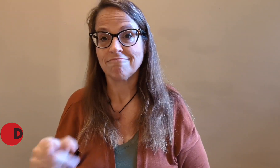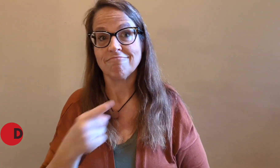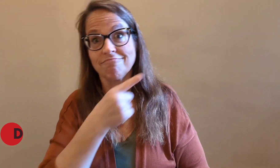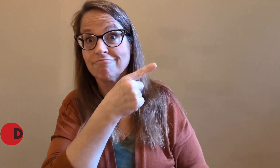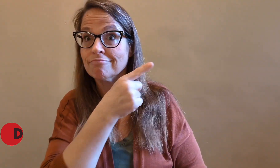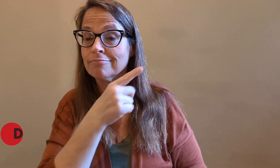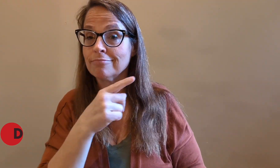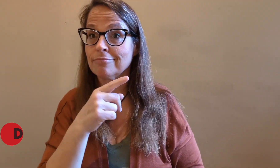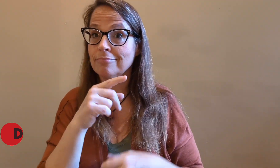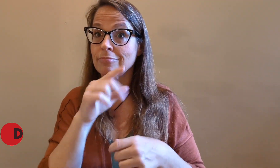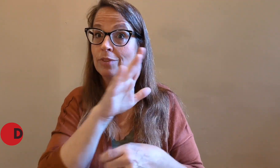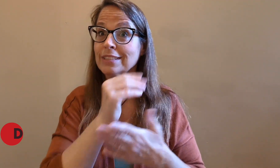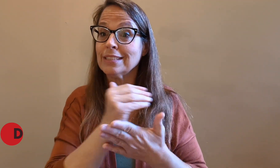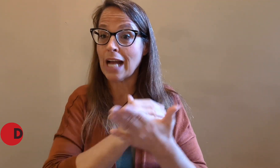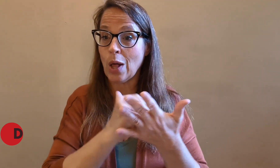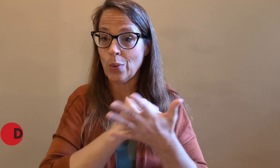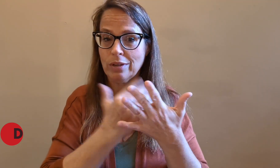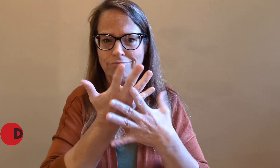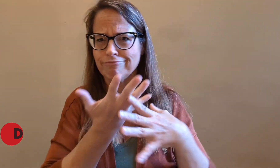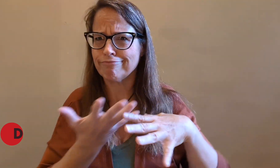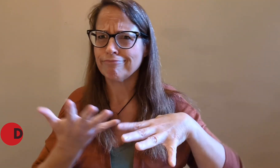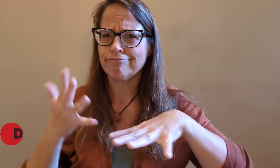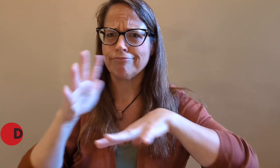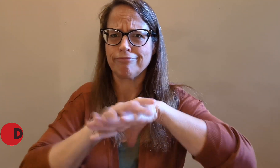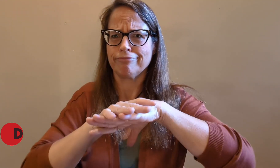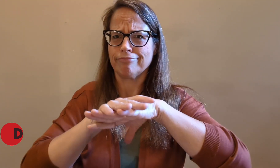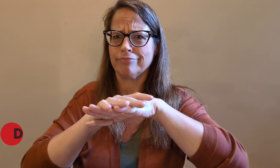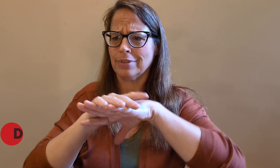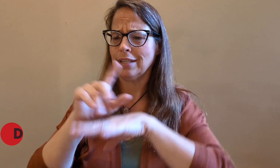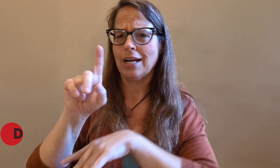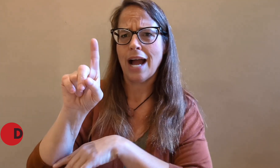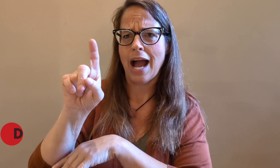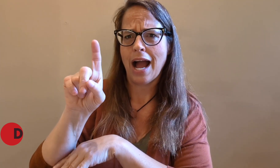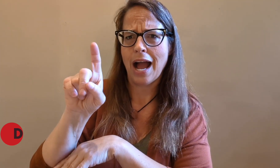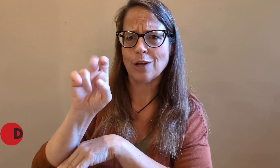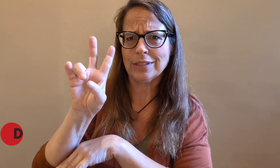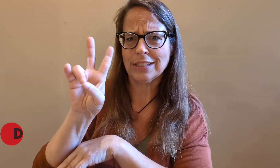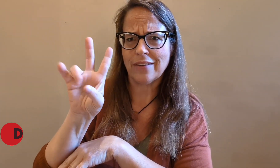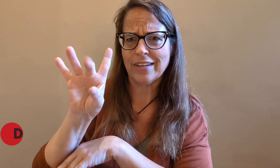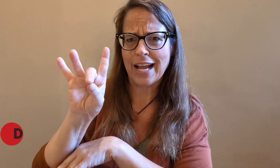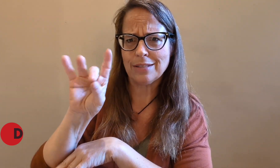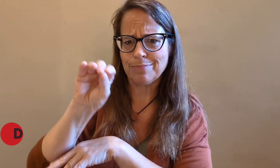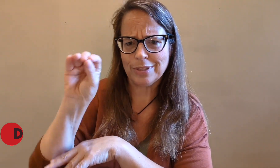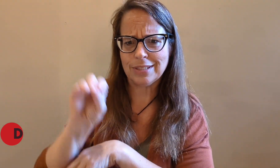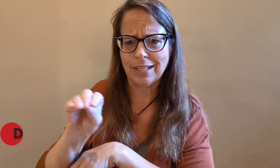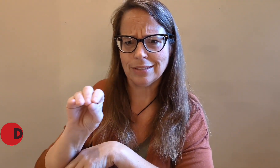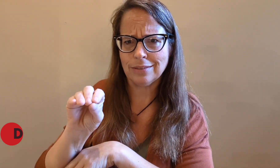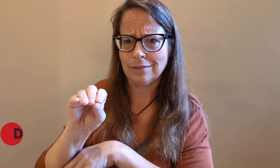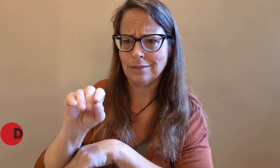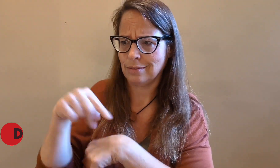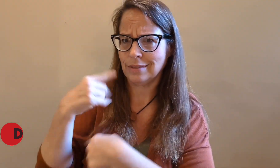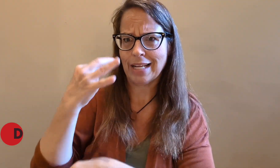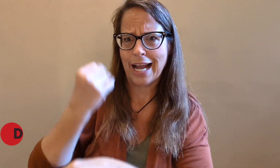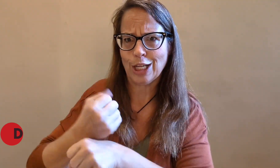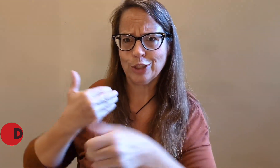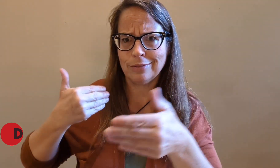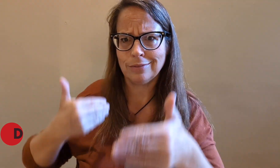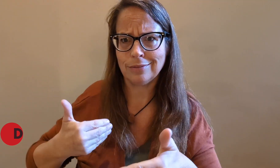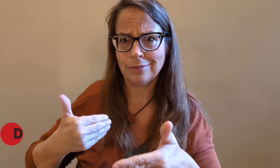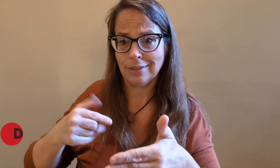They point to her salary which has increased 178% over the past nine years